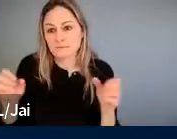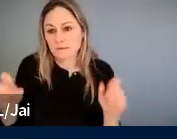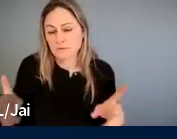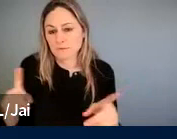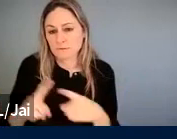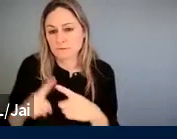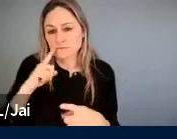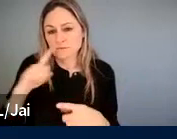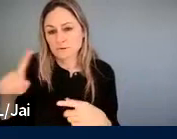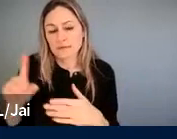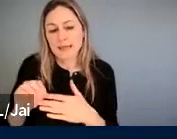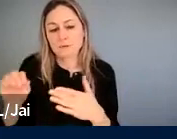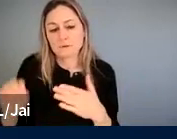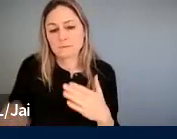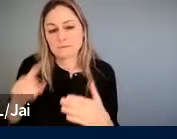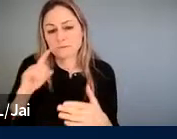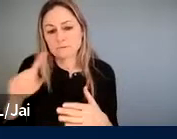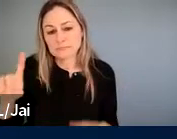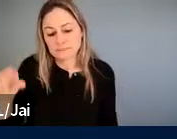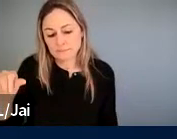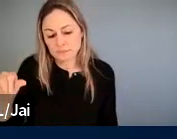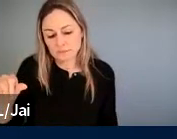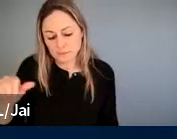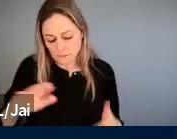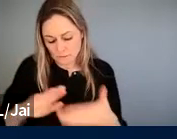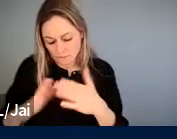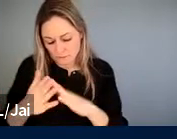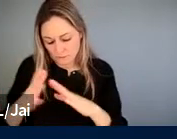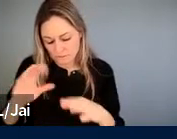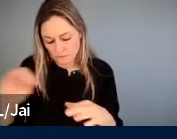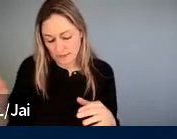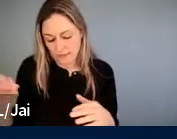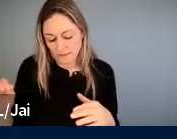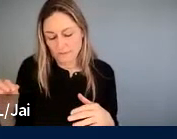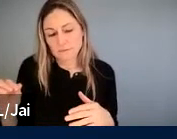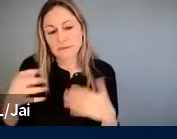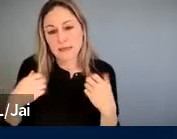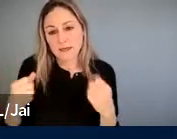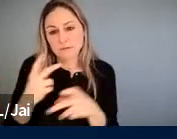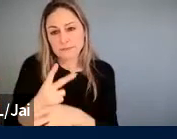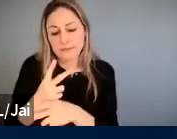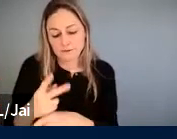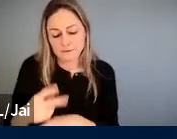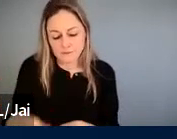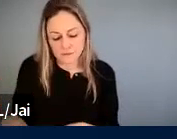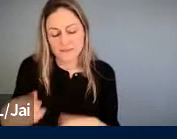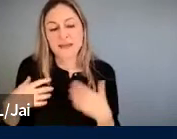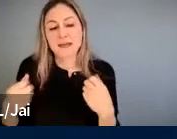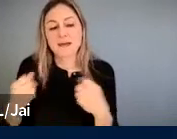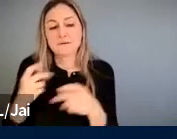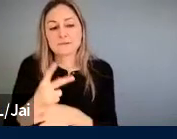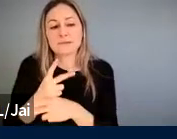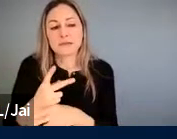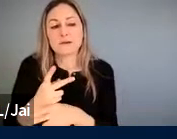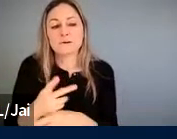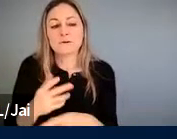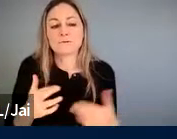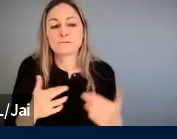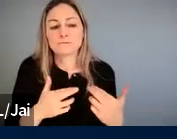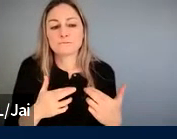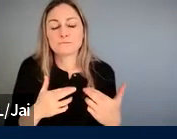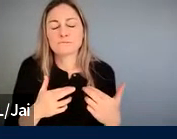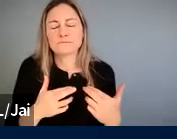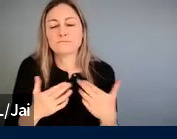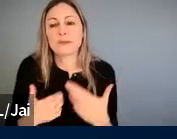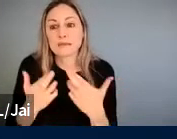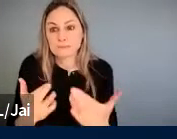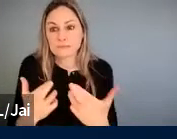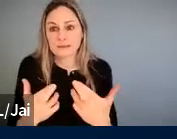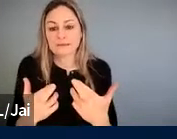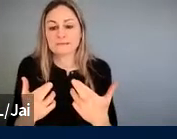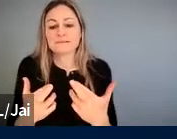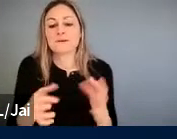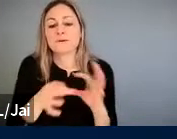the disability community and healthcare. Disabilities related to AI, there are three